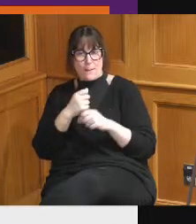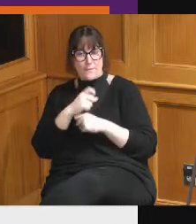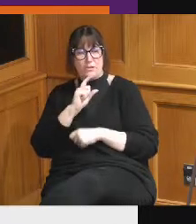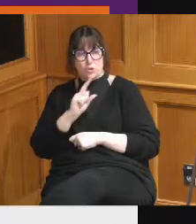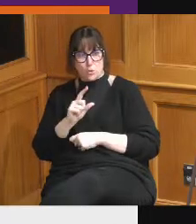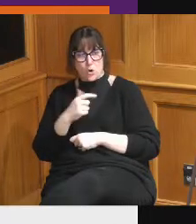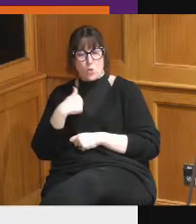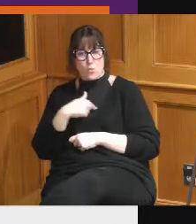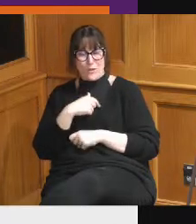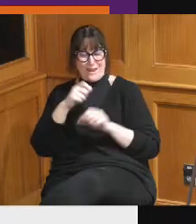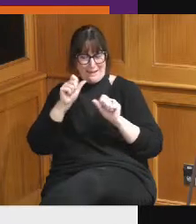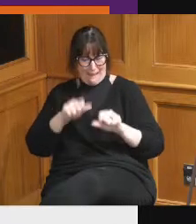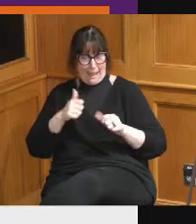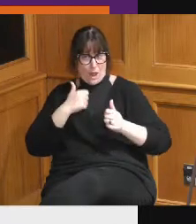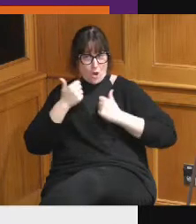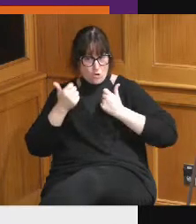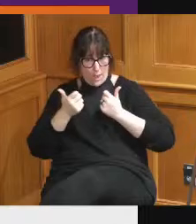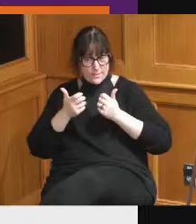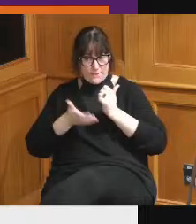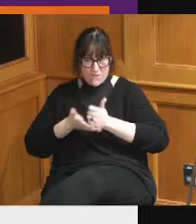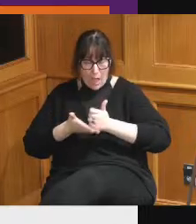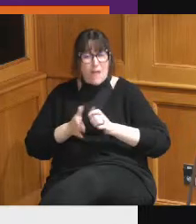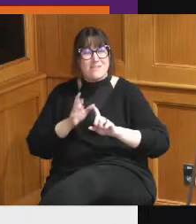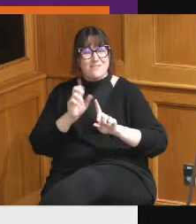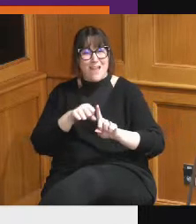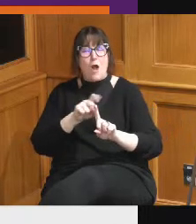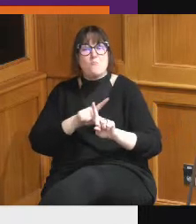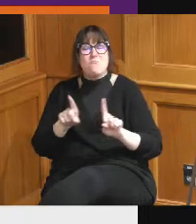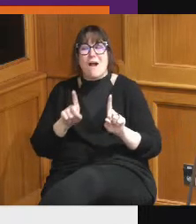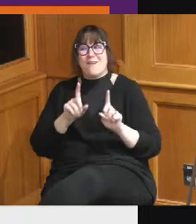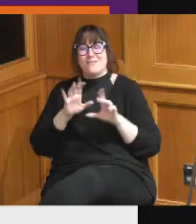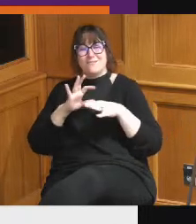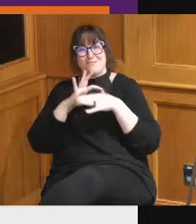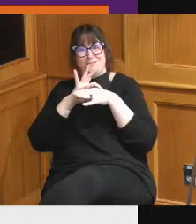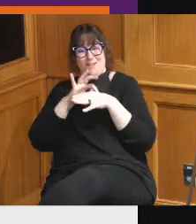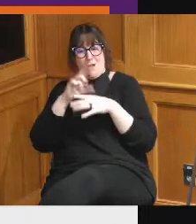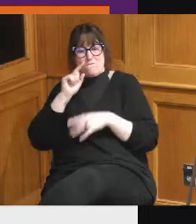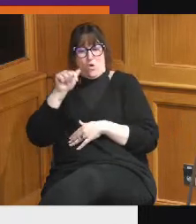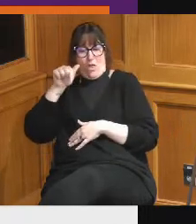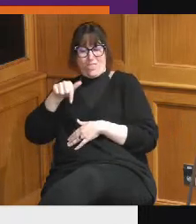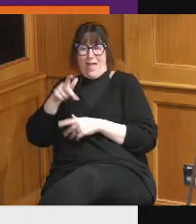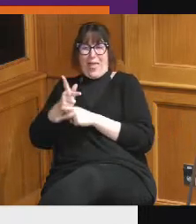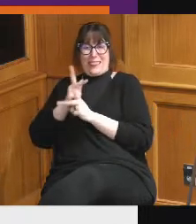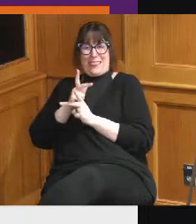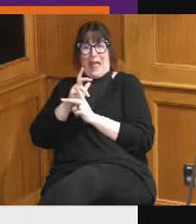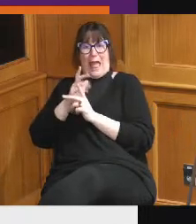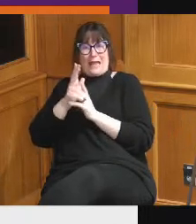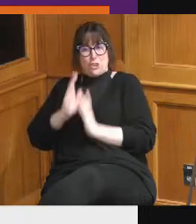as aggressive as possible but we're going to do it in the context of this Bank lender approach where